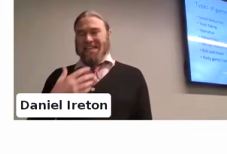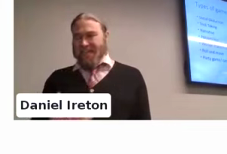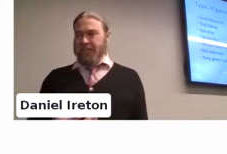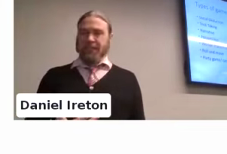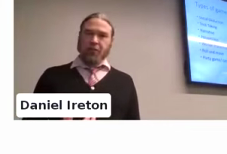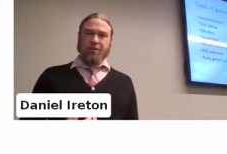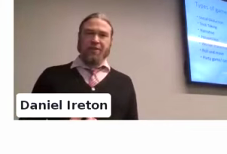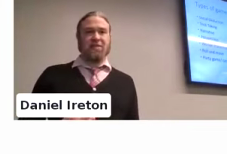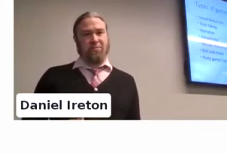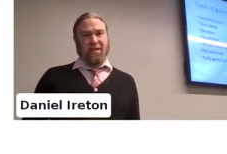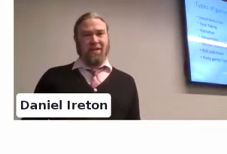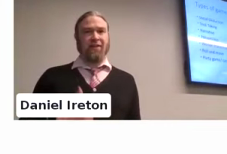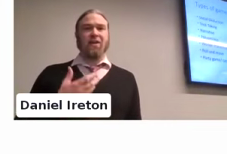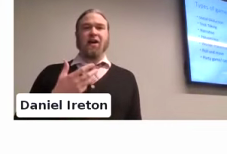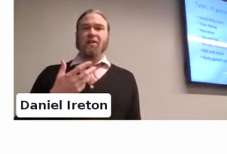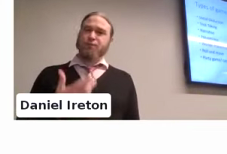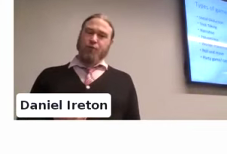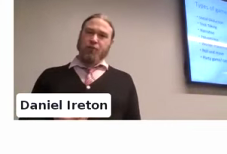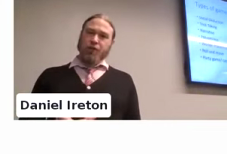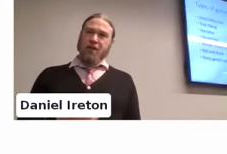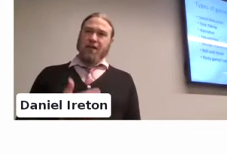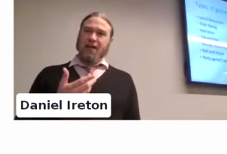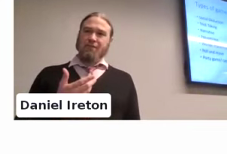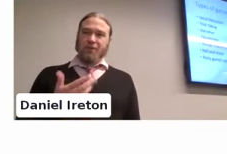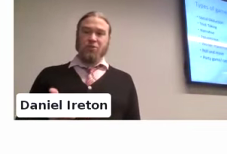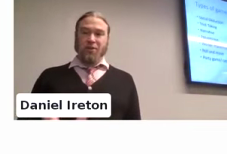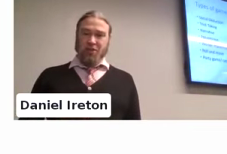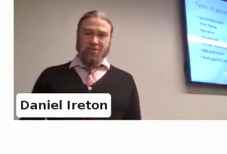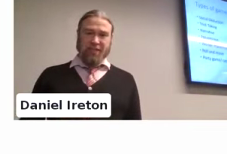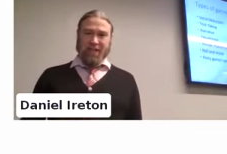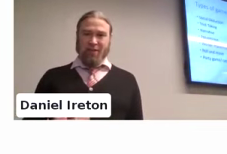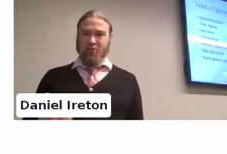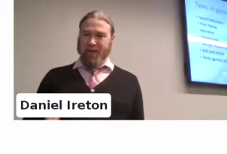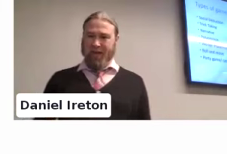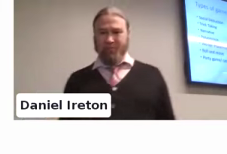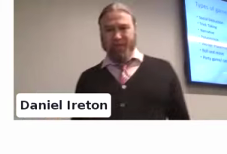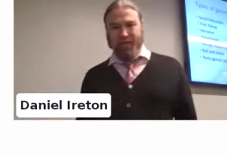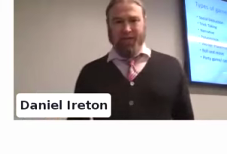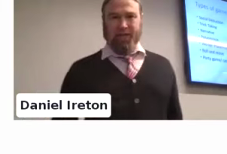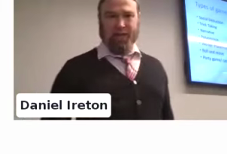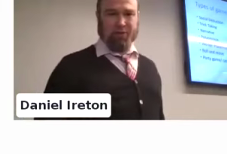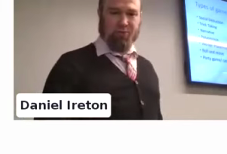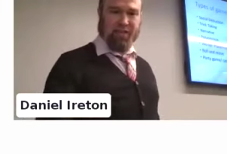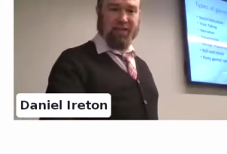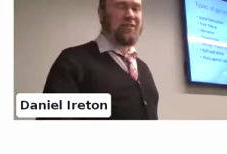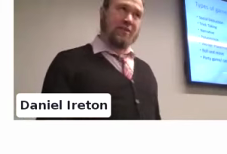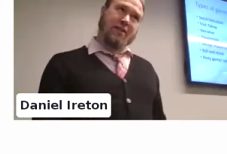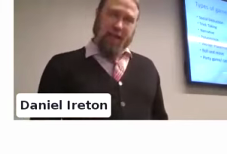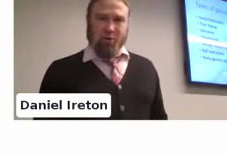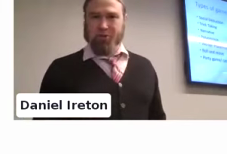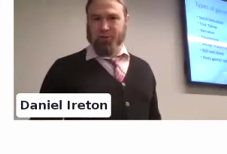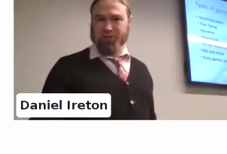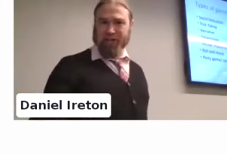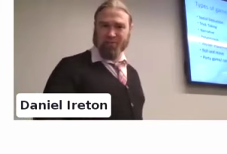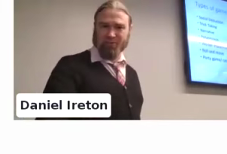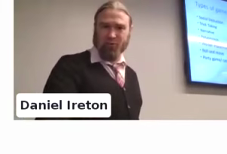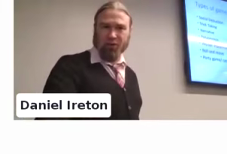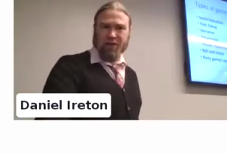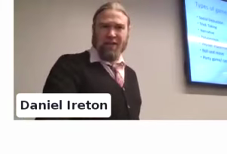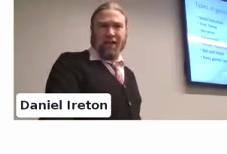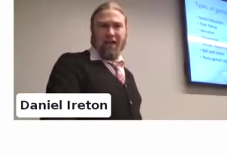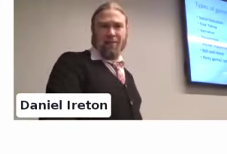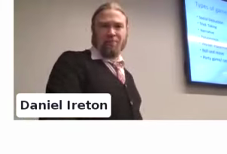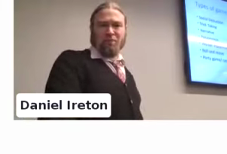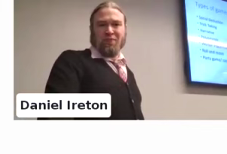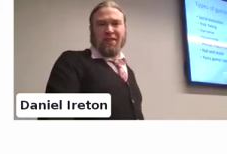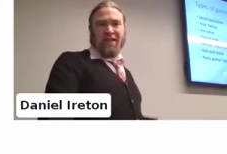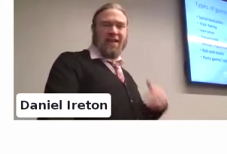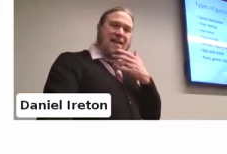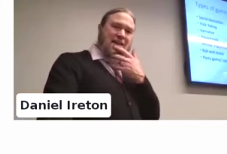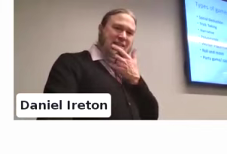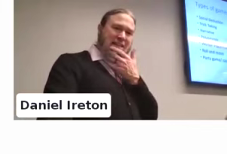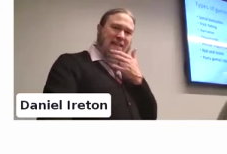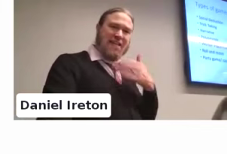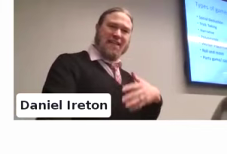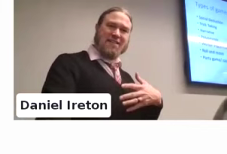Daniel: So I want to talk a little bit about types of games.